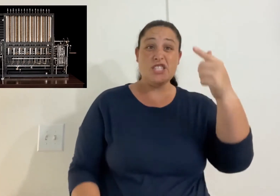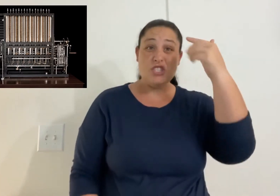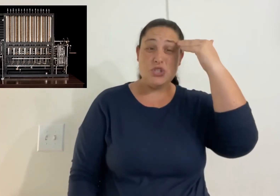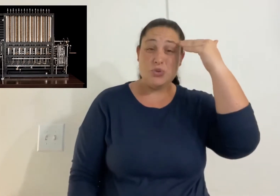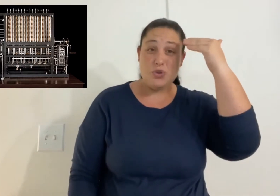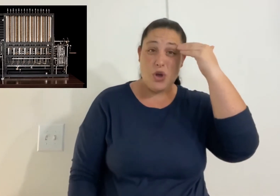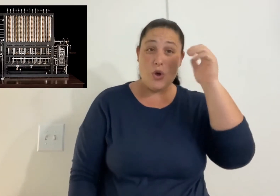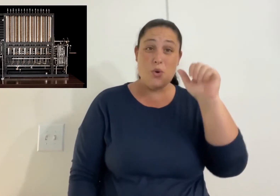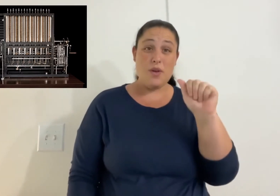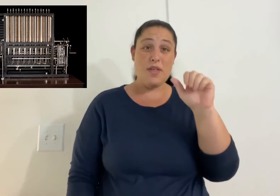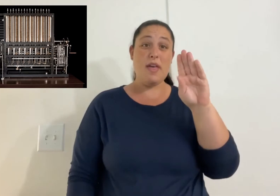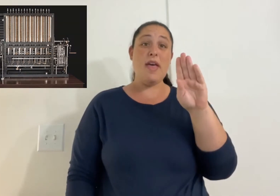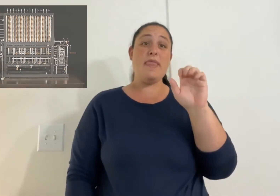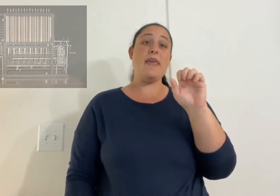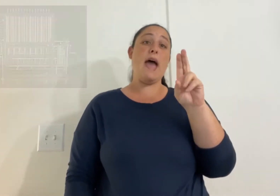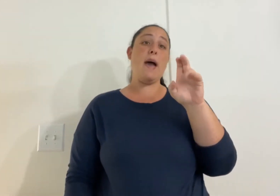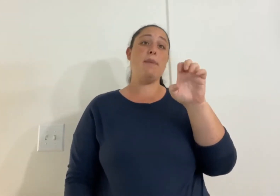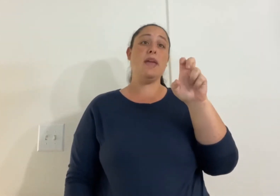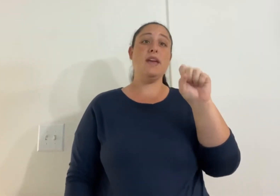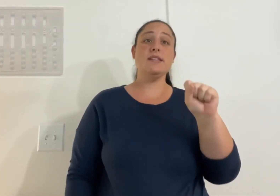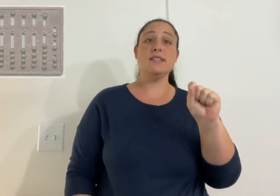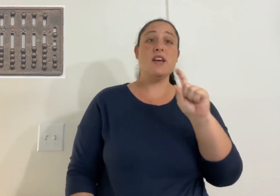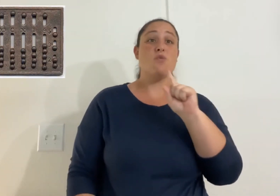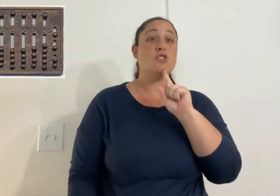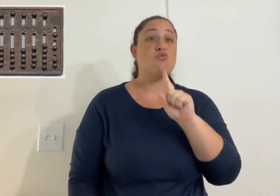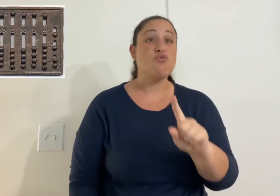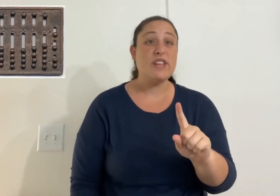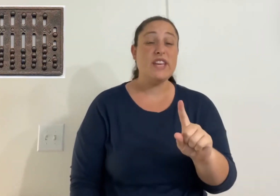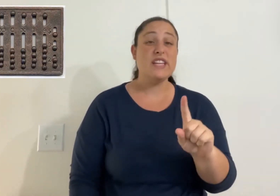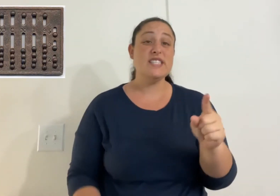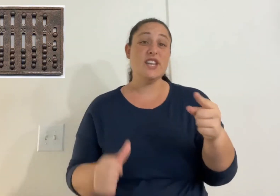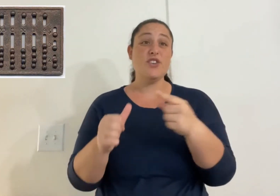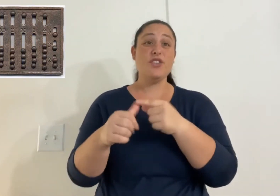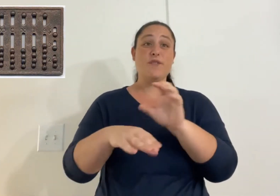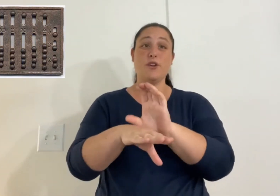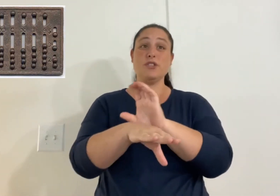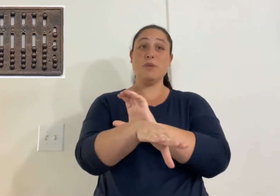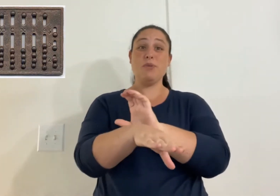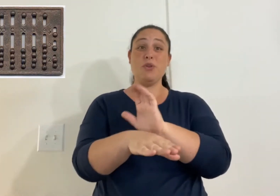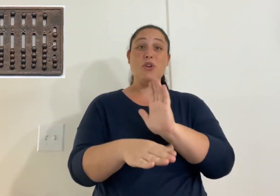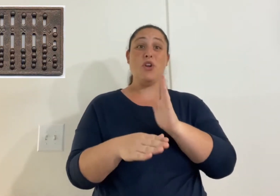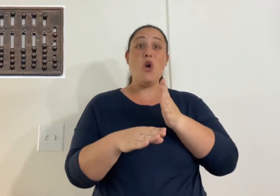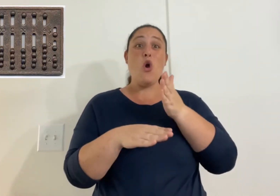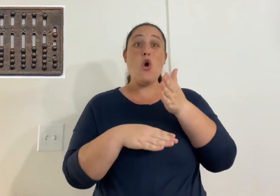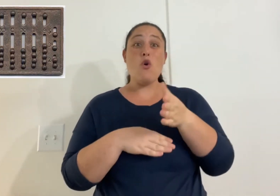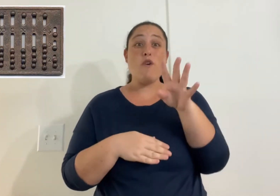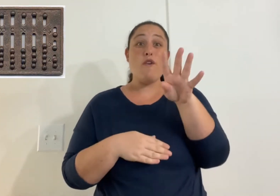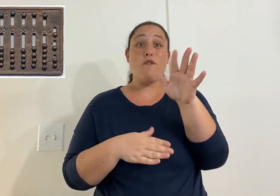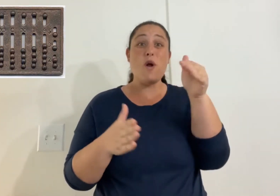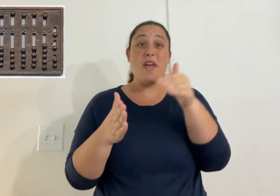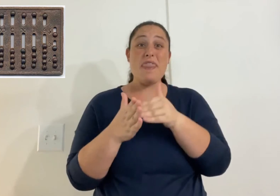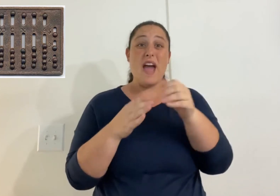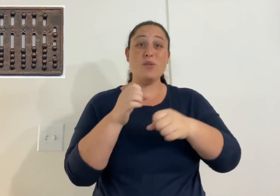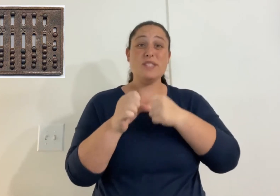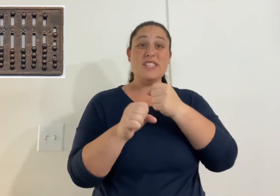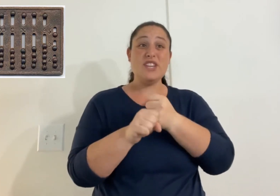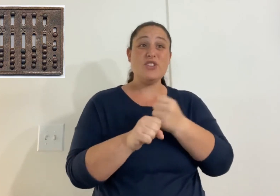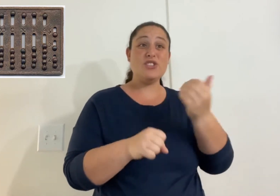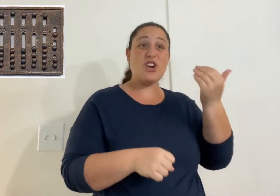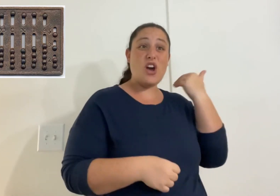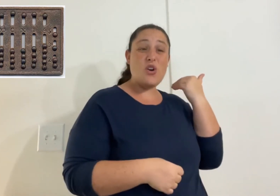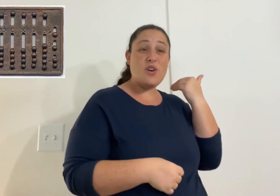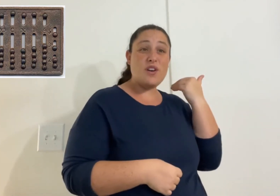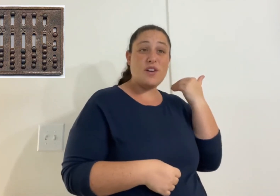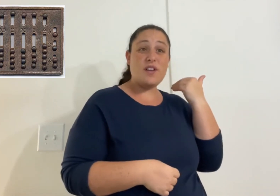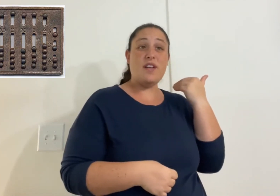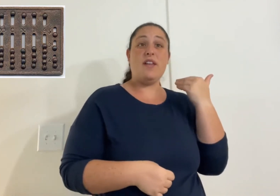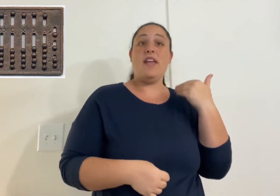Did you know abacus was really considered the first computer over 4000 years ago.